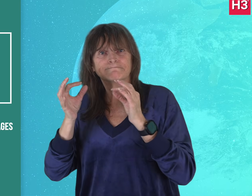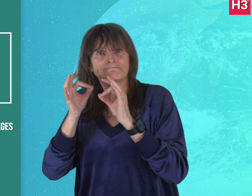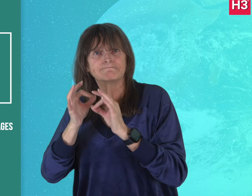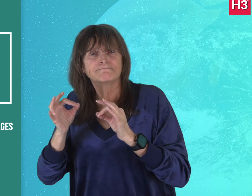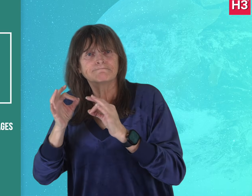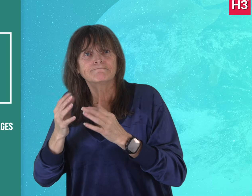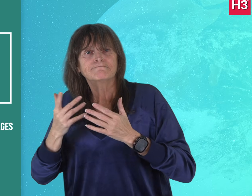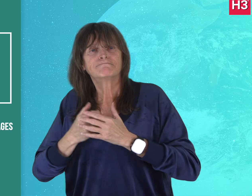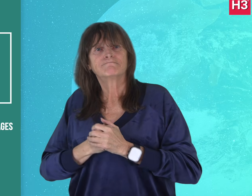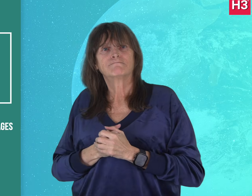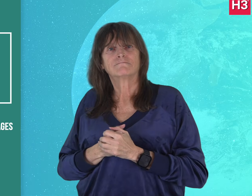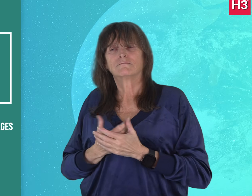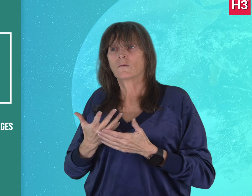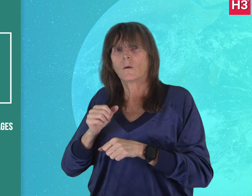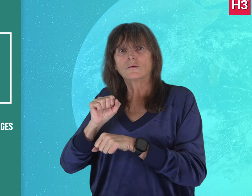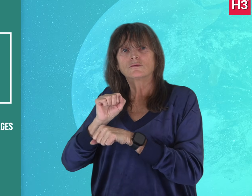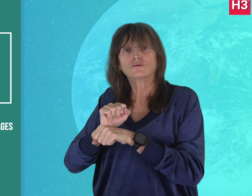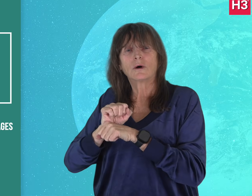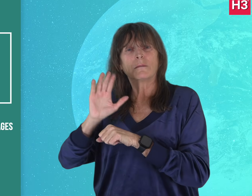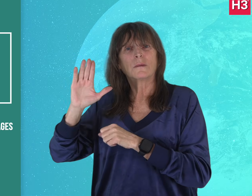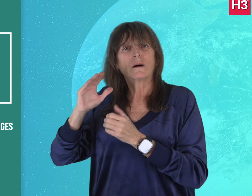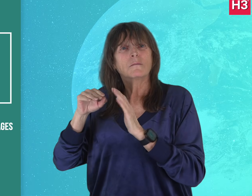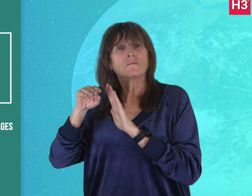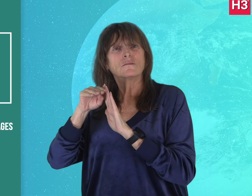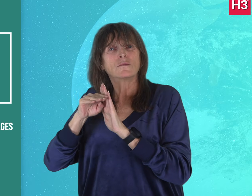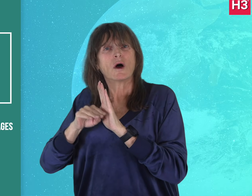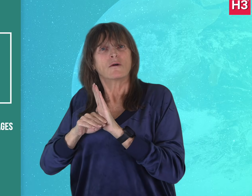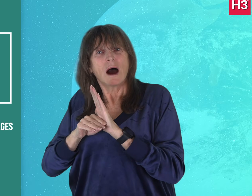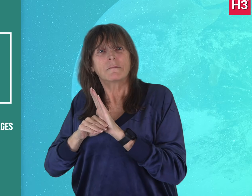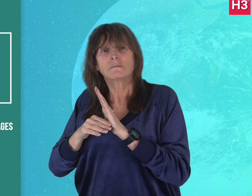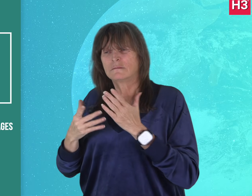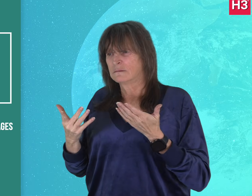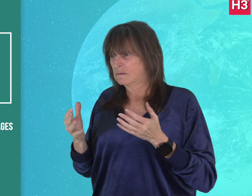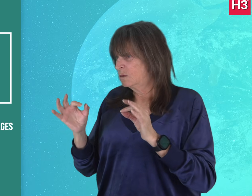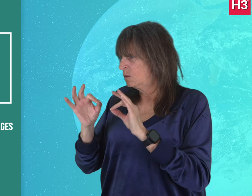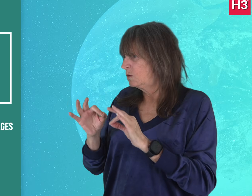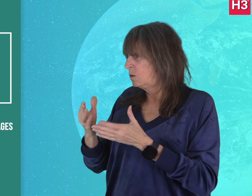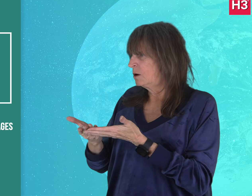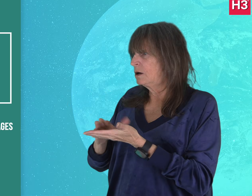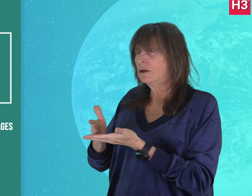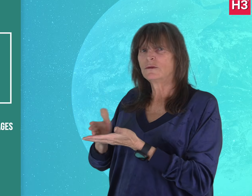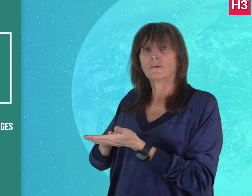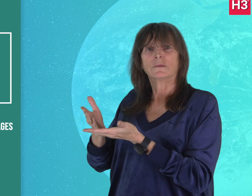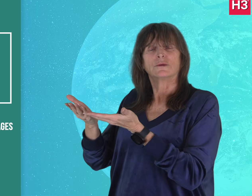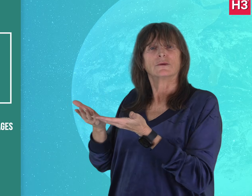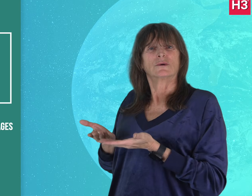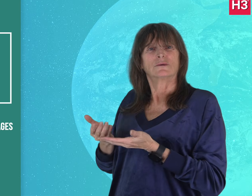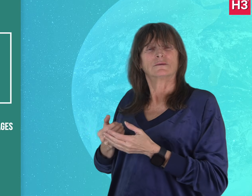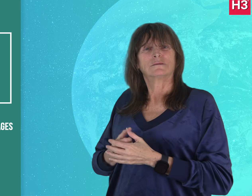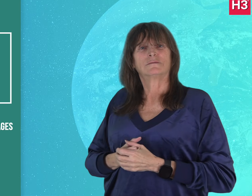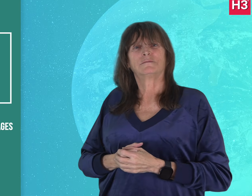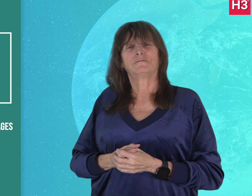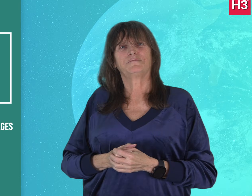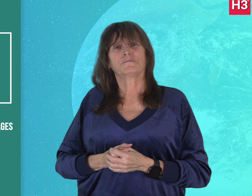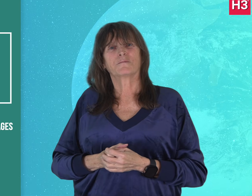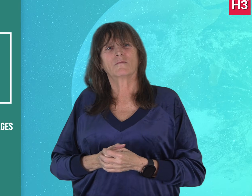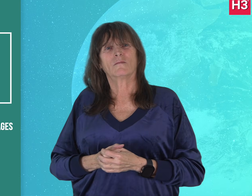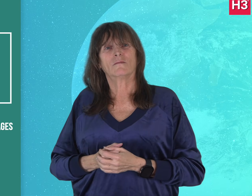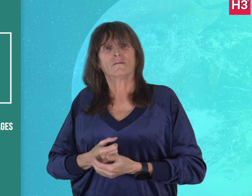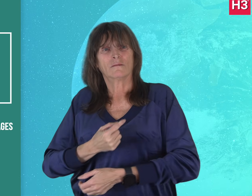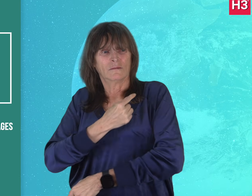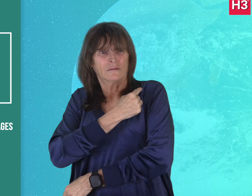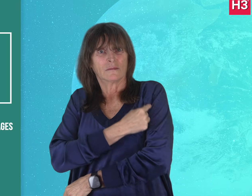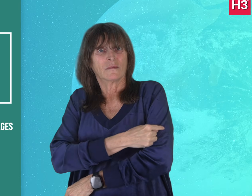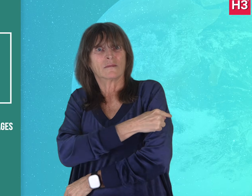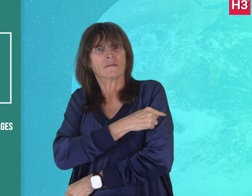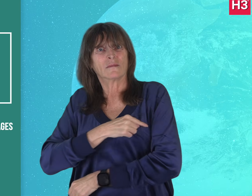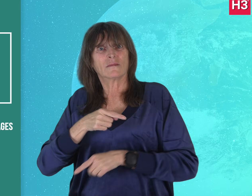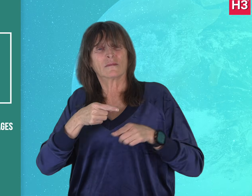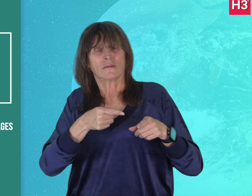or job programs without trained interpreters. Healthcare is also